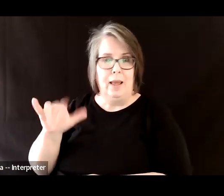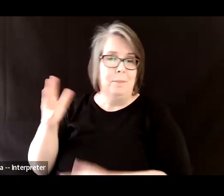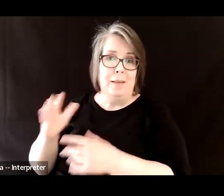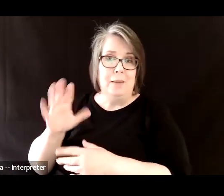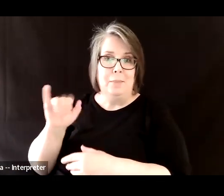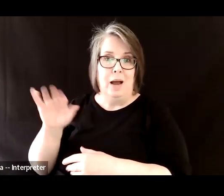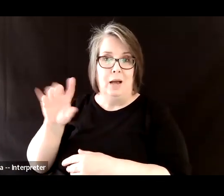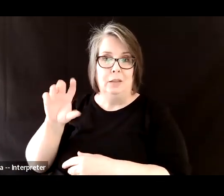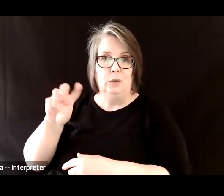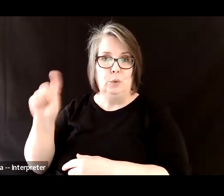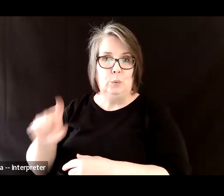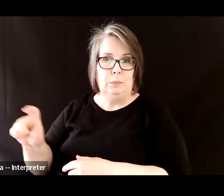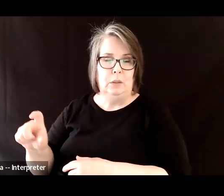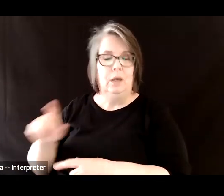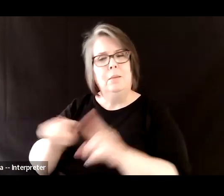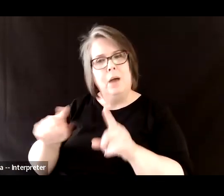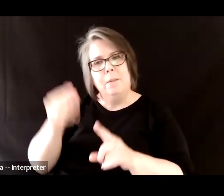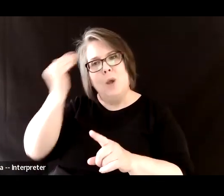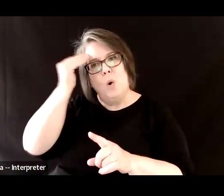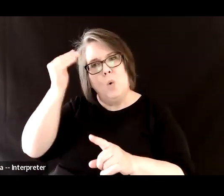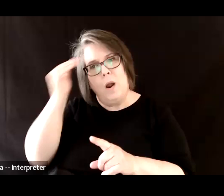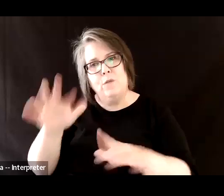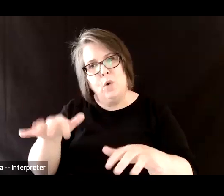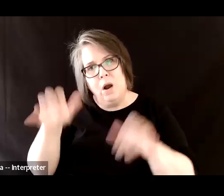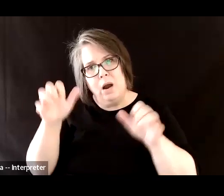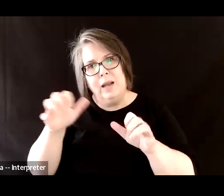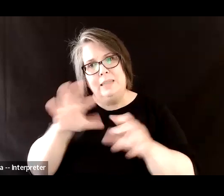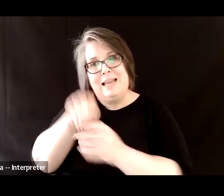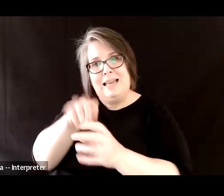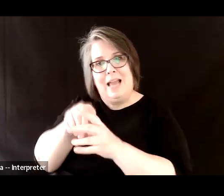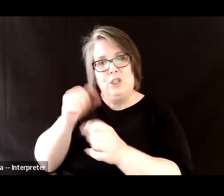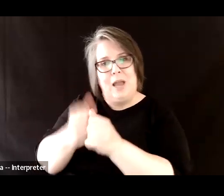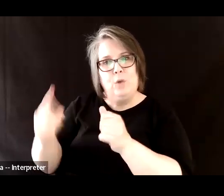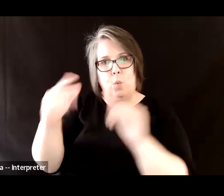be aware of your audience and engage them equally.